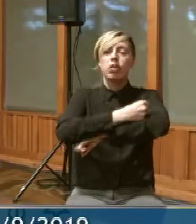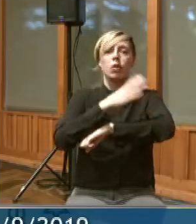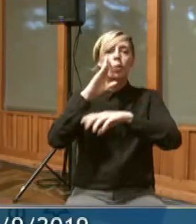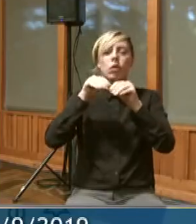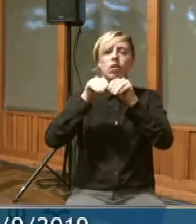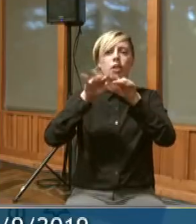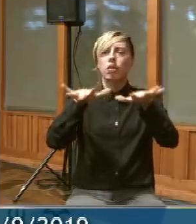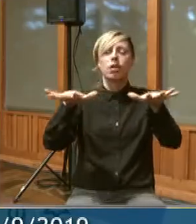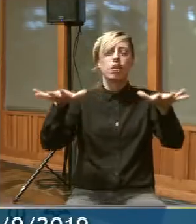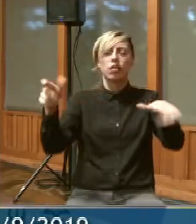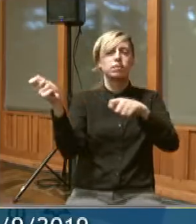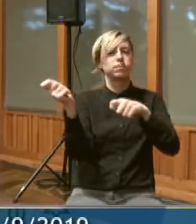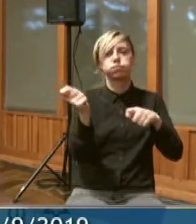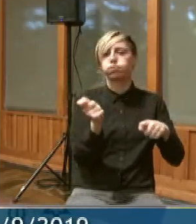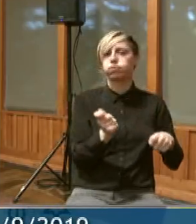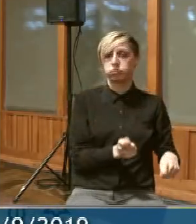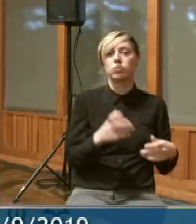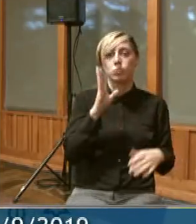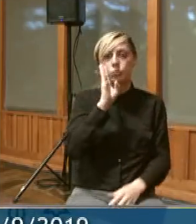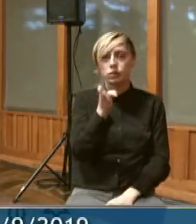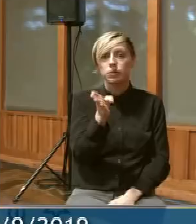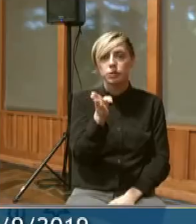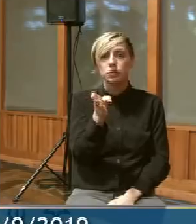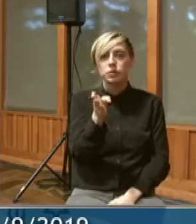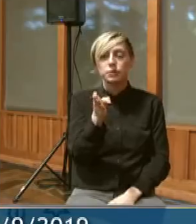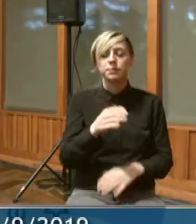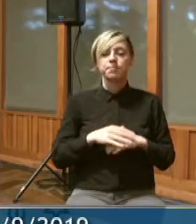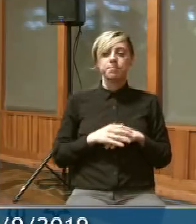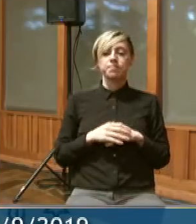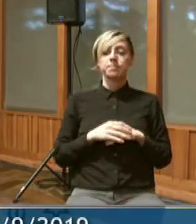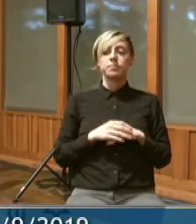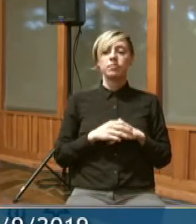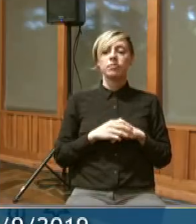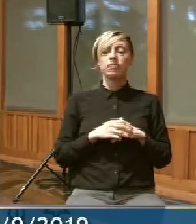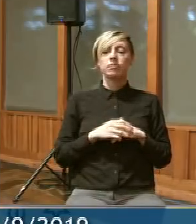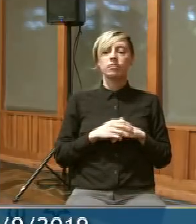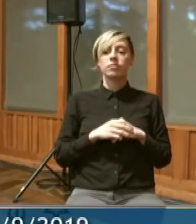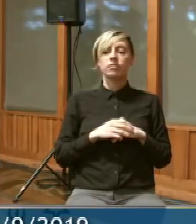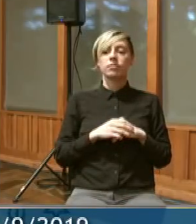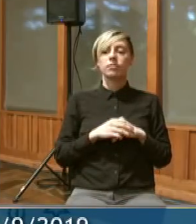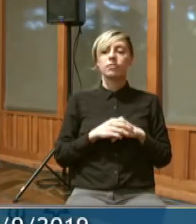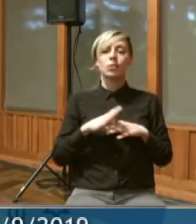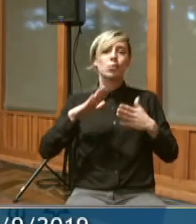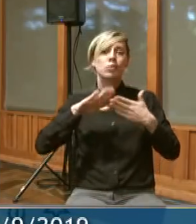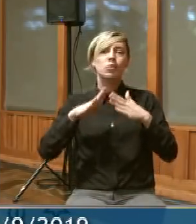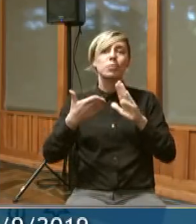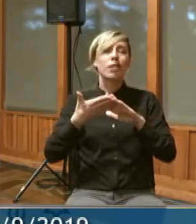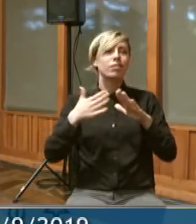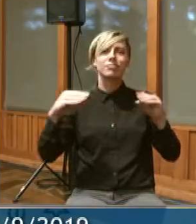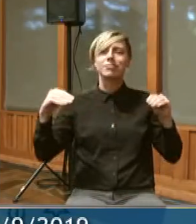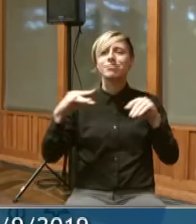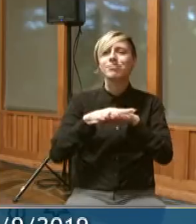OF INTERSECTIONALITY AND ABOUT AN ISSUE DOWNSTREAM THAT GREATLY, GREATLY WILL AFFECT